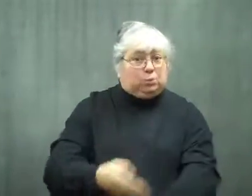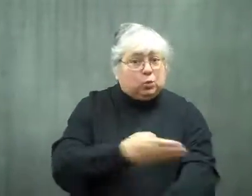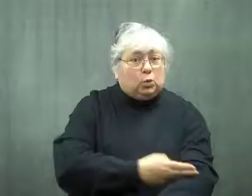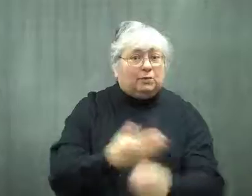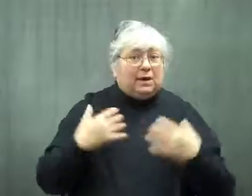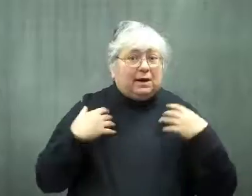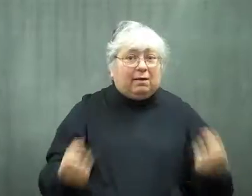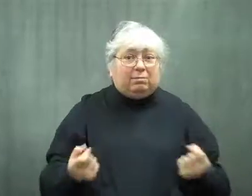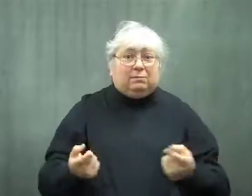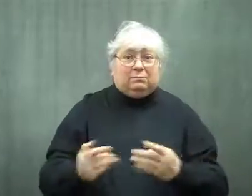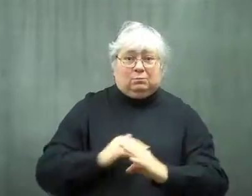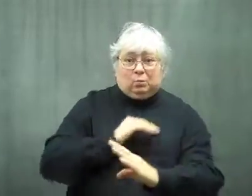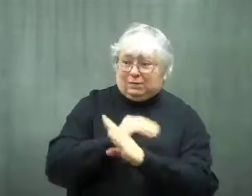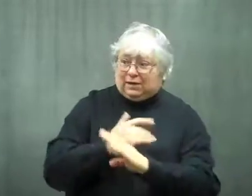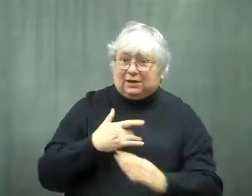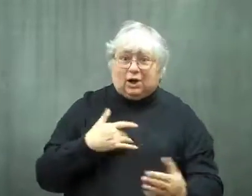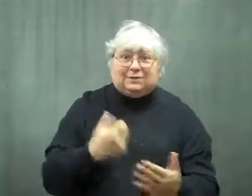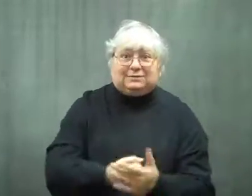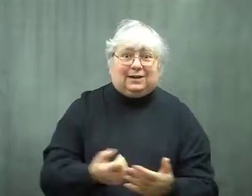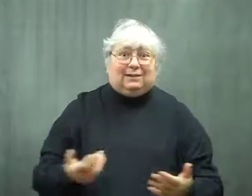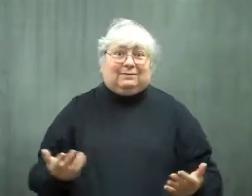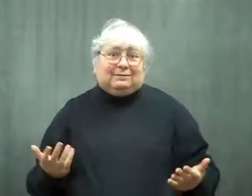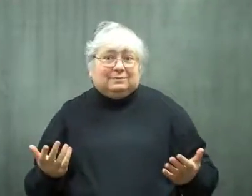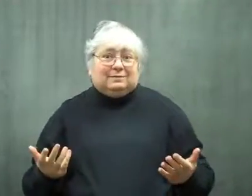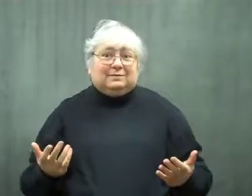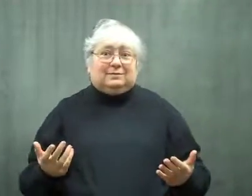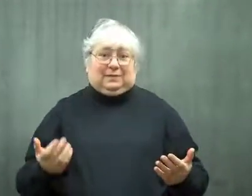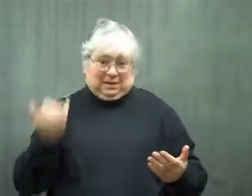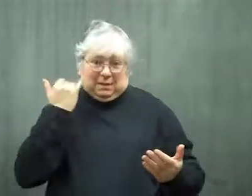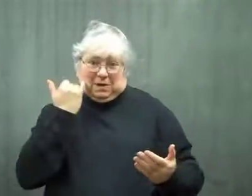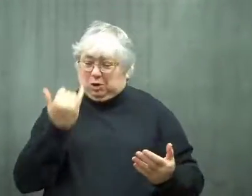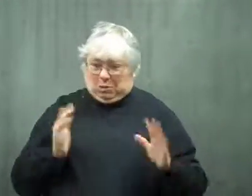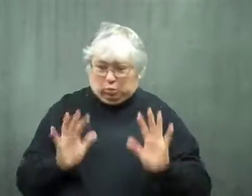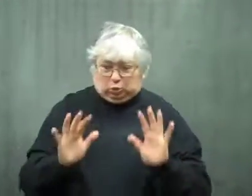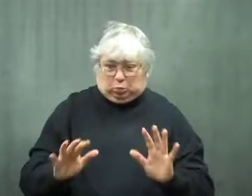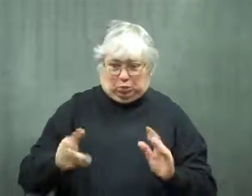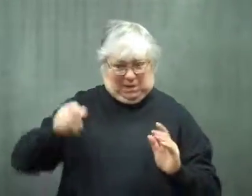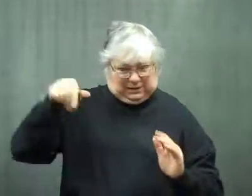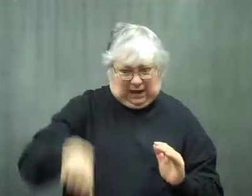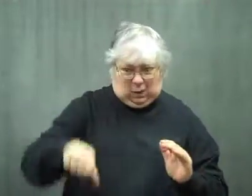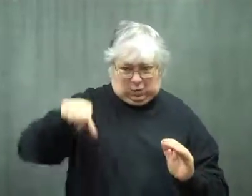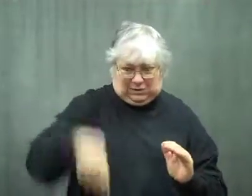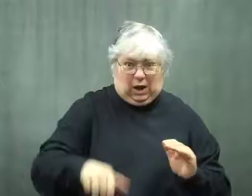improve health and prevent heart attacks.